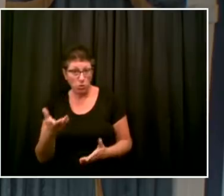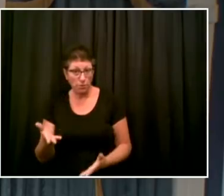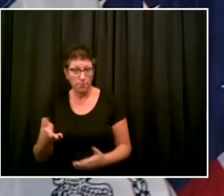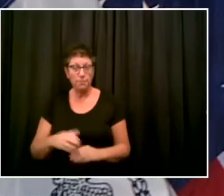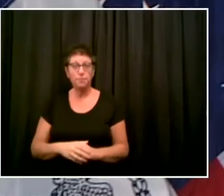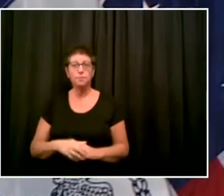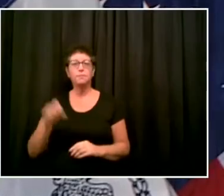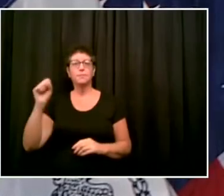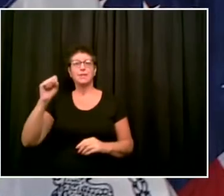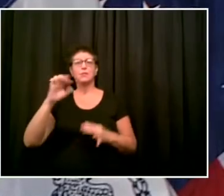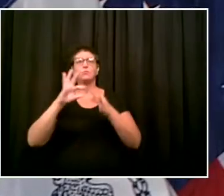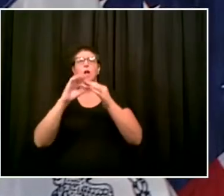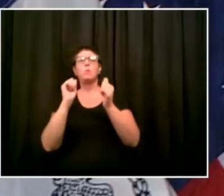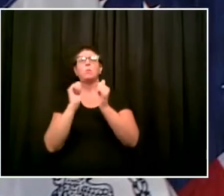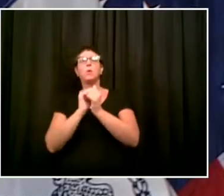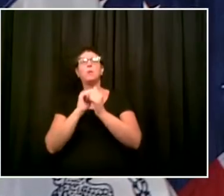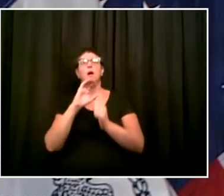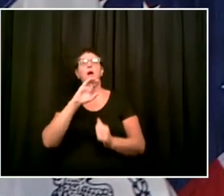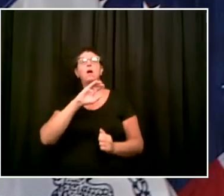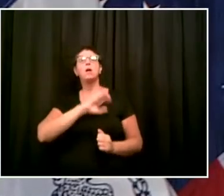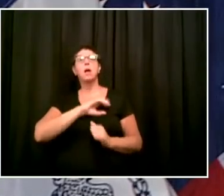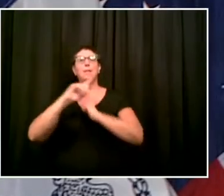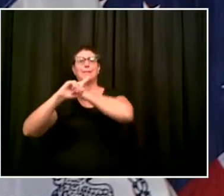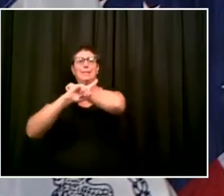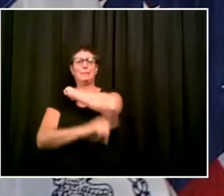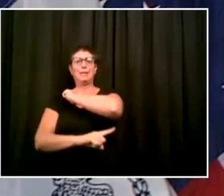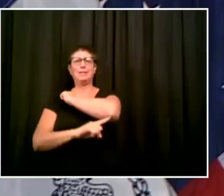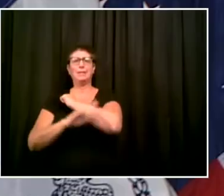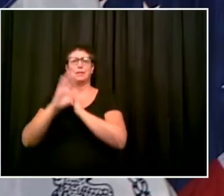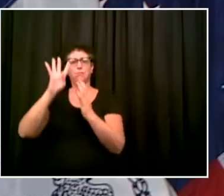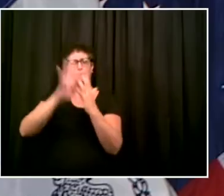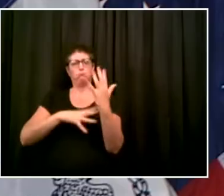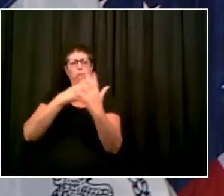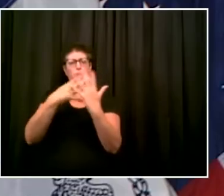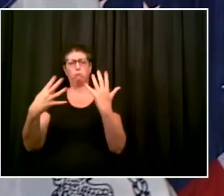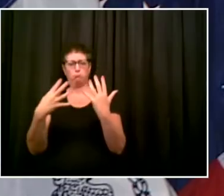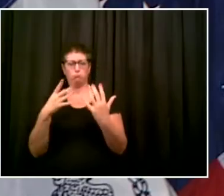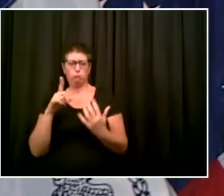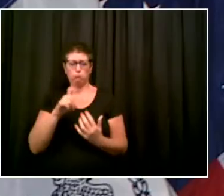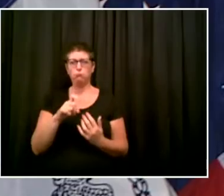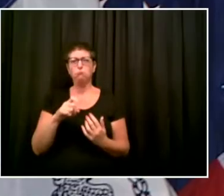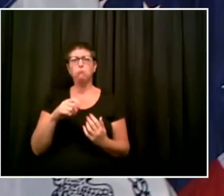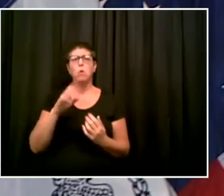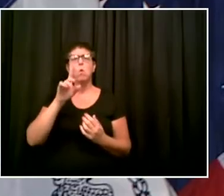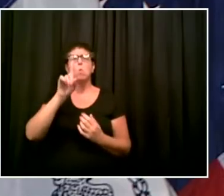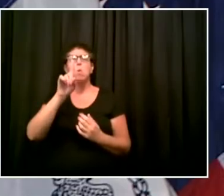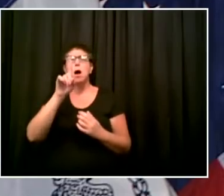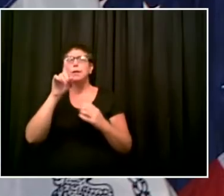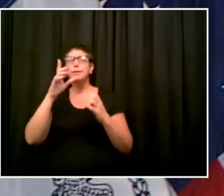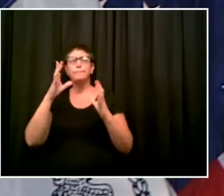DO. GO AHEAD, LAST QUESTION. >Re> porter: DISCIPLINARY MATRIX I WANTED